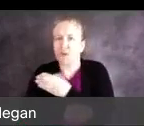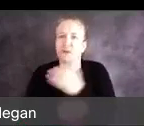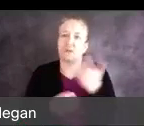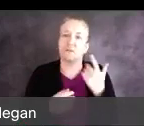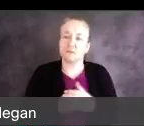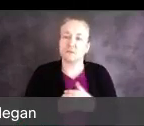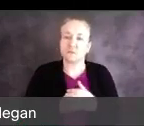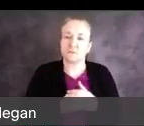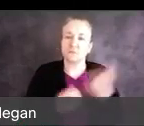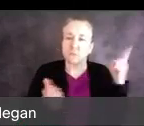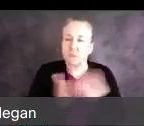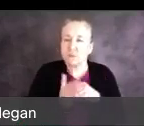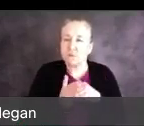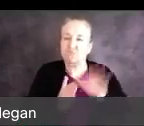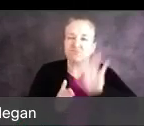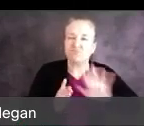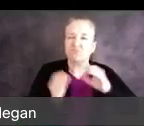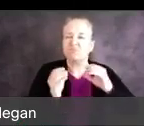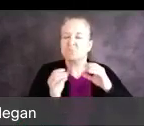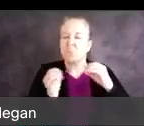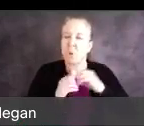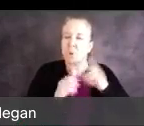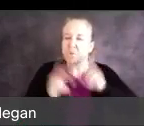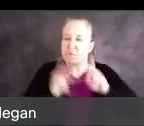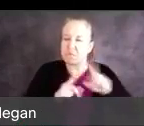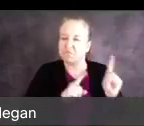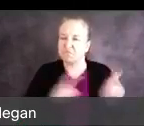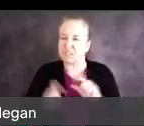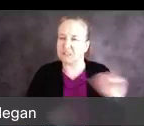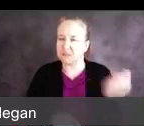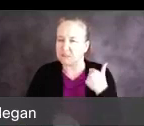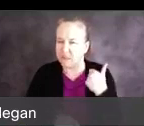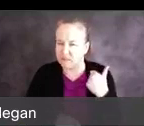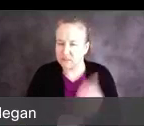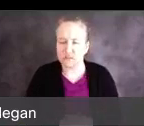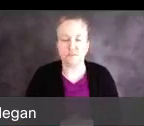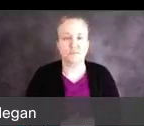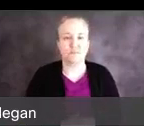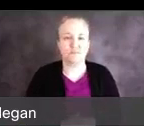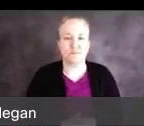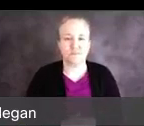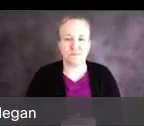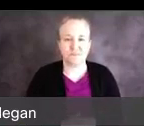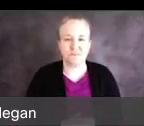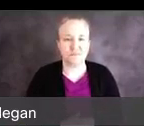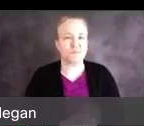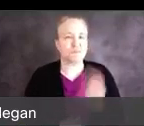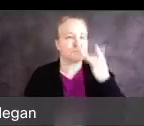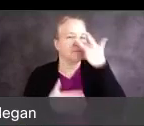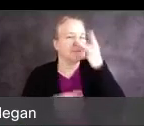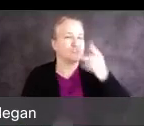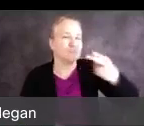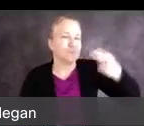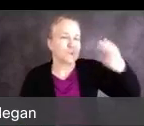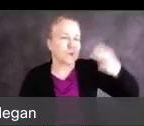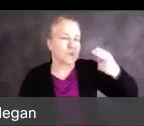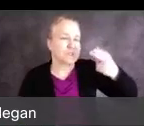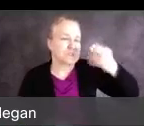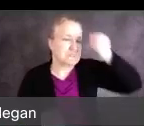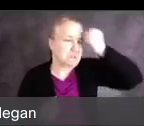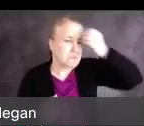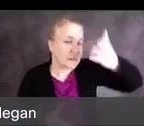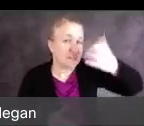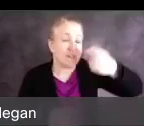ending February 25th. Just as a kind of interesting historical note, as of yesterday the 9th,